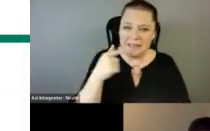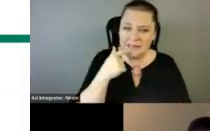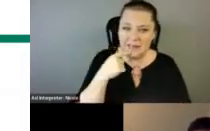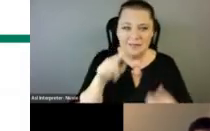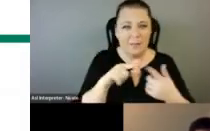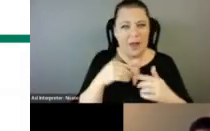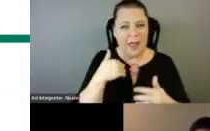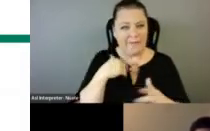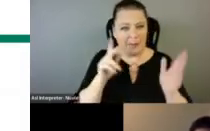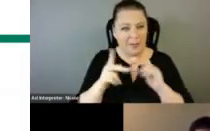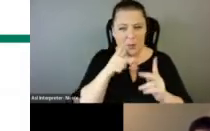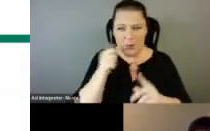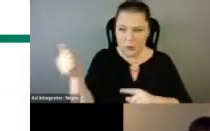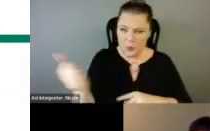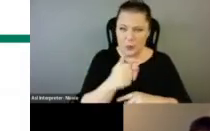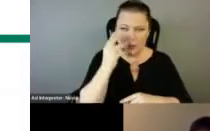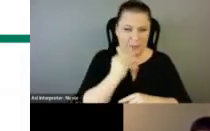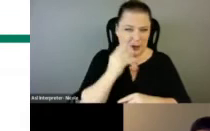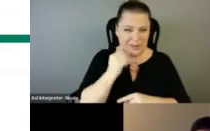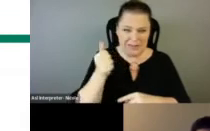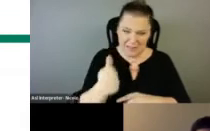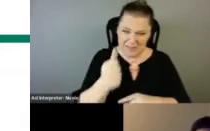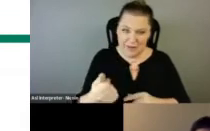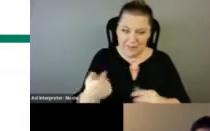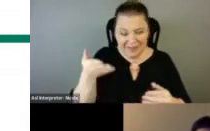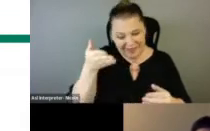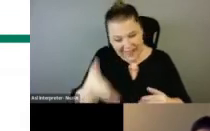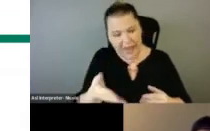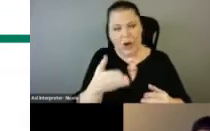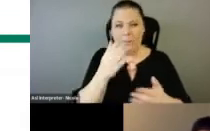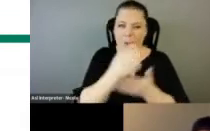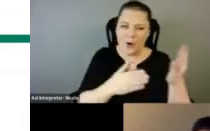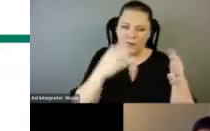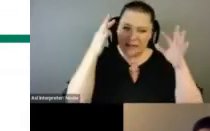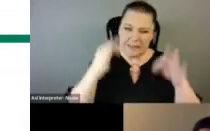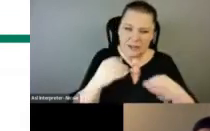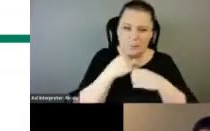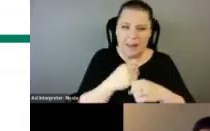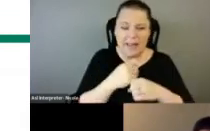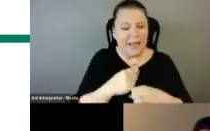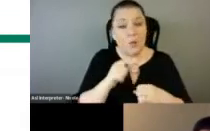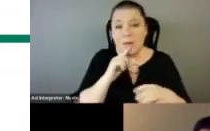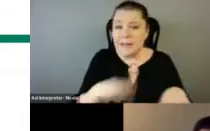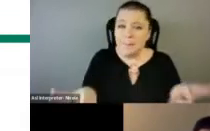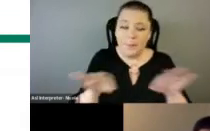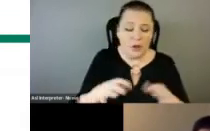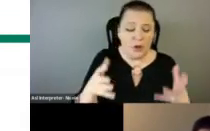lived experience at the table and having a prominent seat at the table. Because it's so important. You don't want to get lost in so much data that you